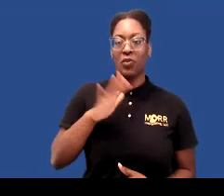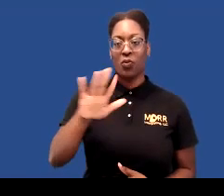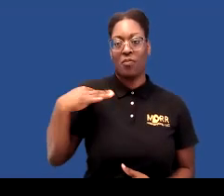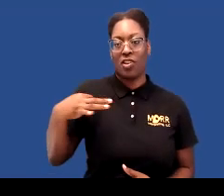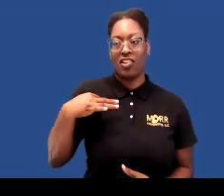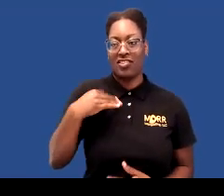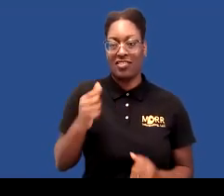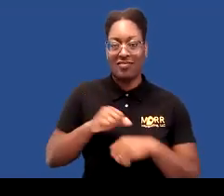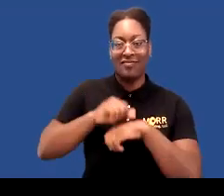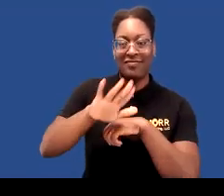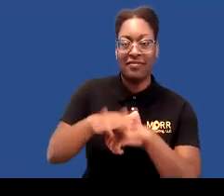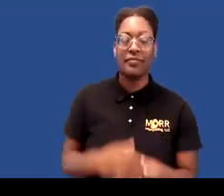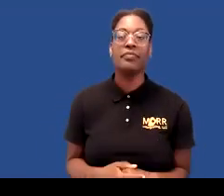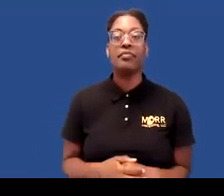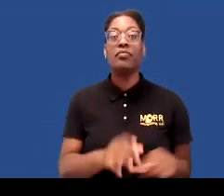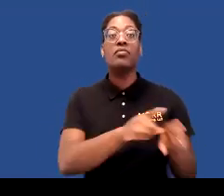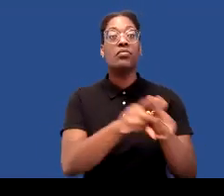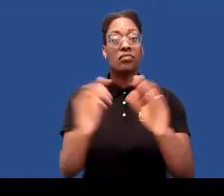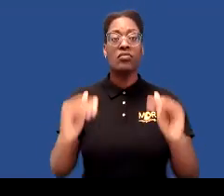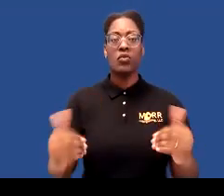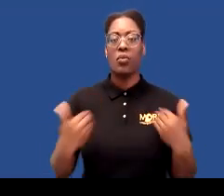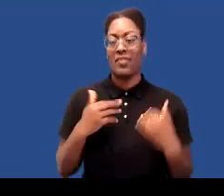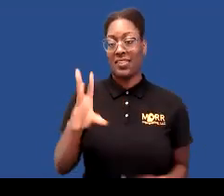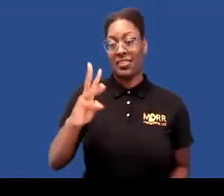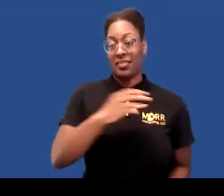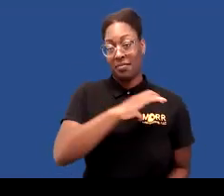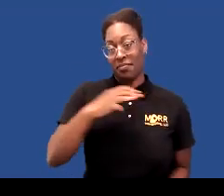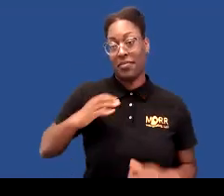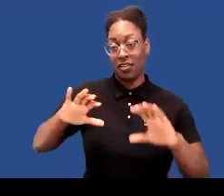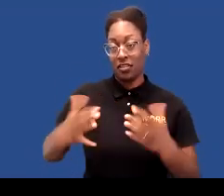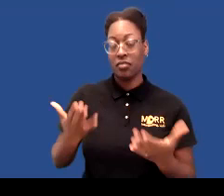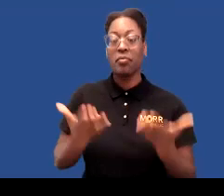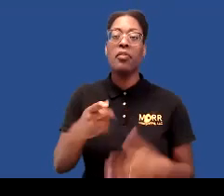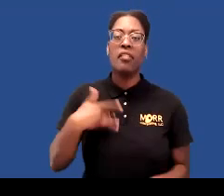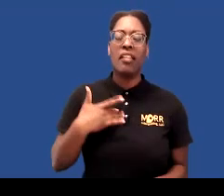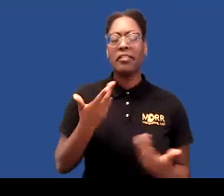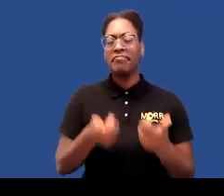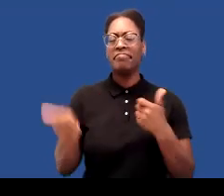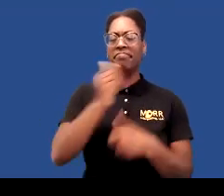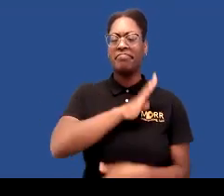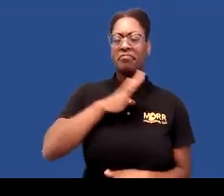We also have 6 committees. So if you feel like an Executive Board position might be more than you can take on at this point,